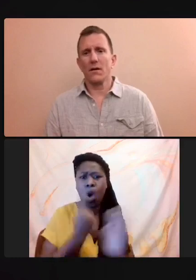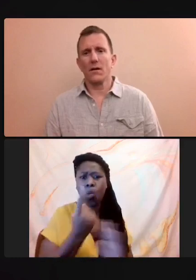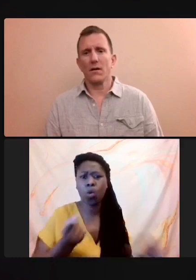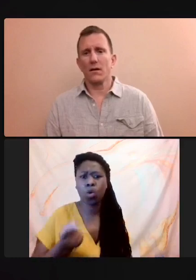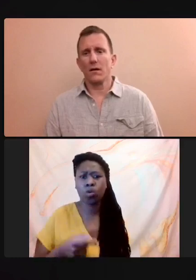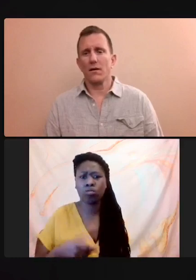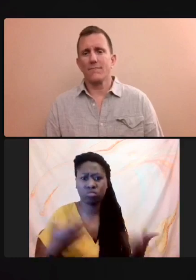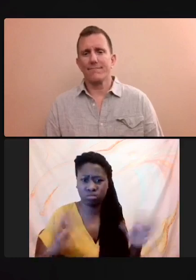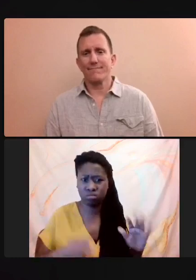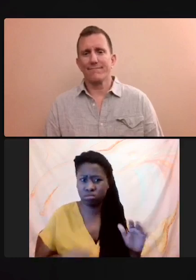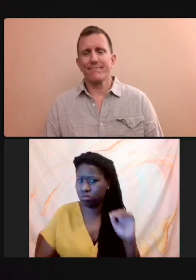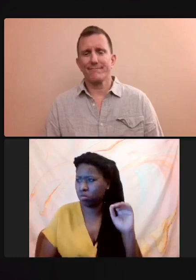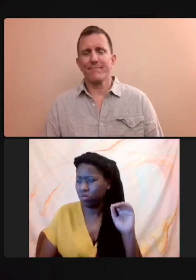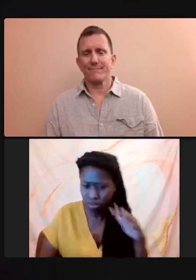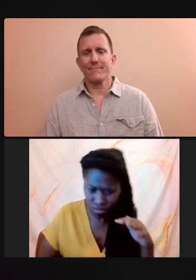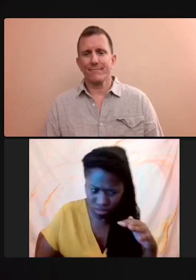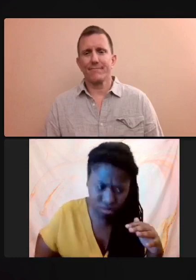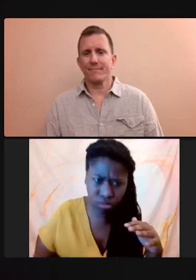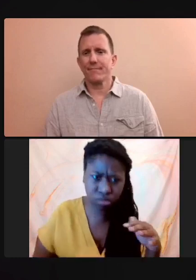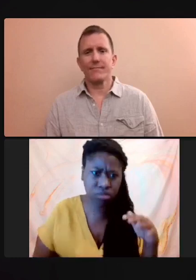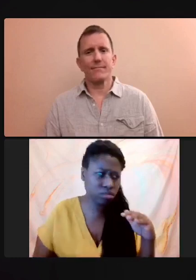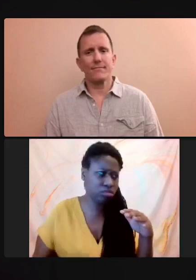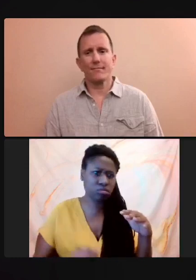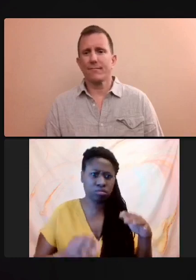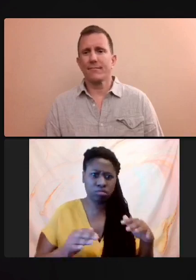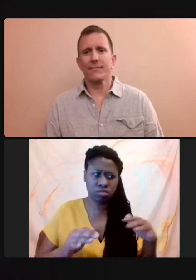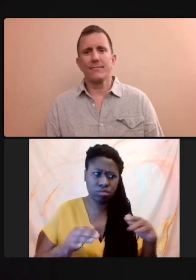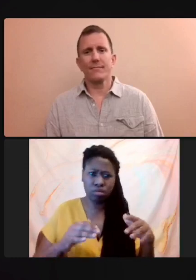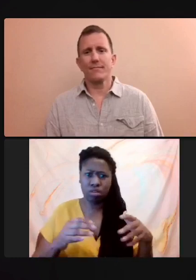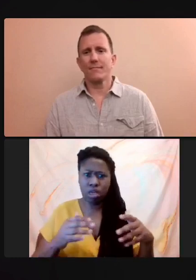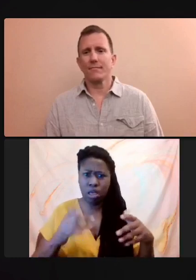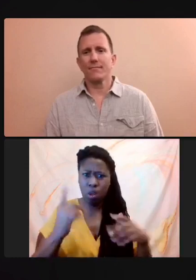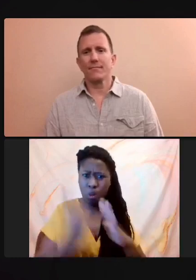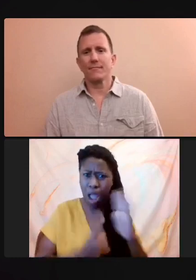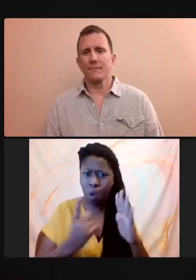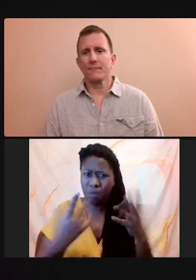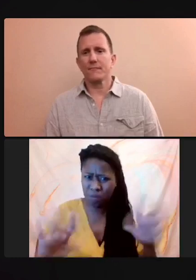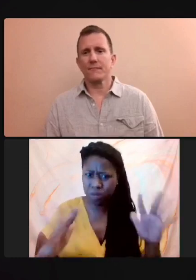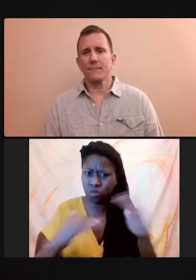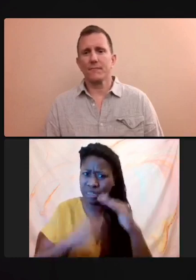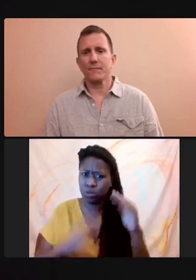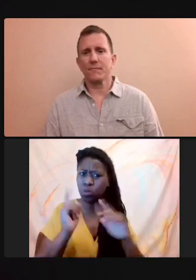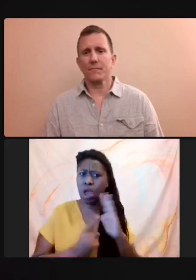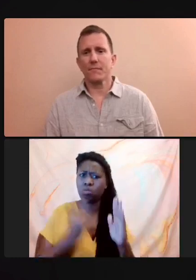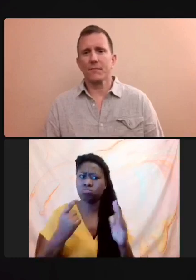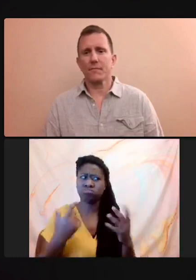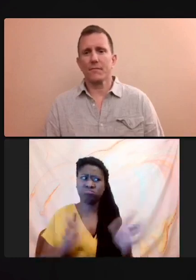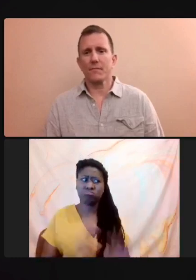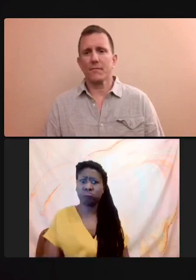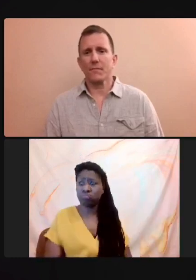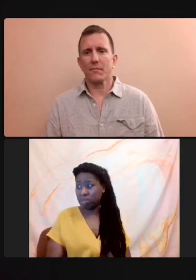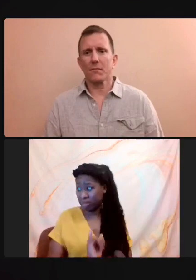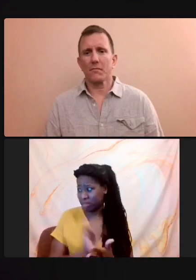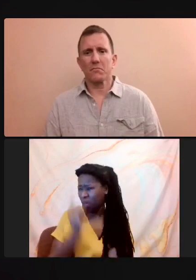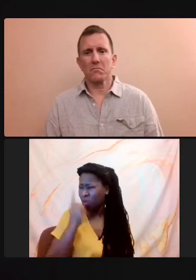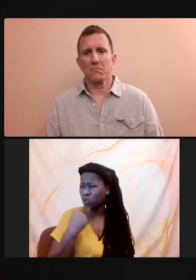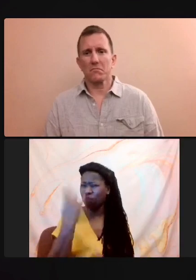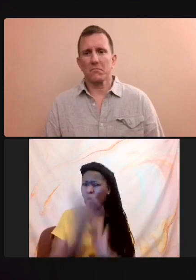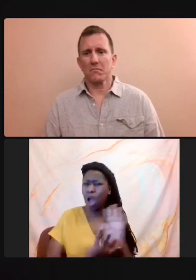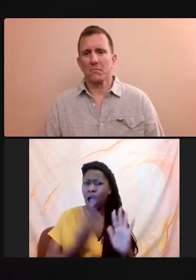And I went ahead and I did the appointment and was less than one hour and it was over. I'm like, What do you talk about?